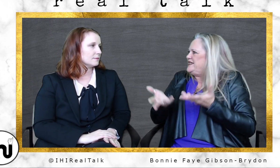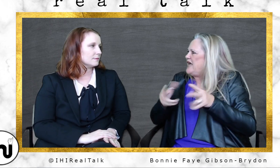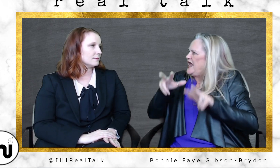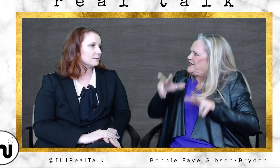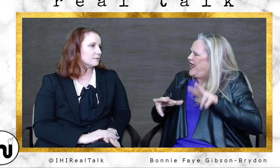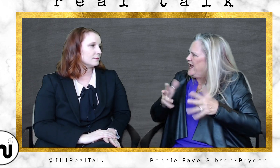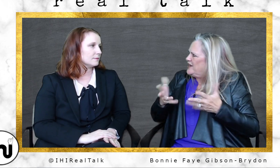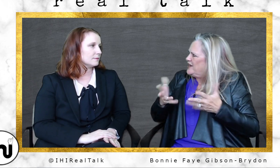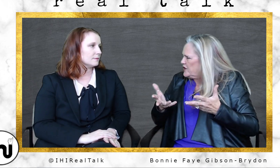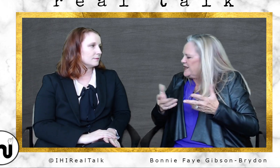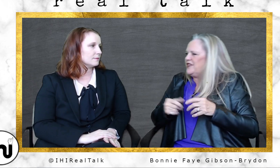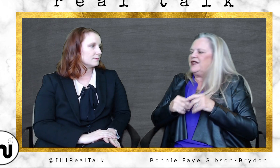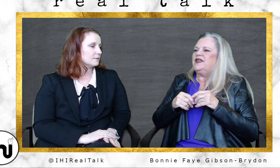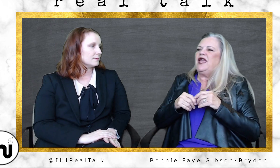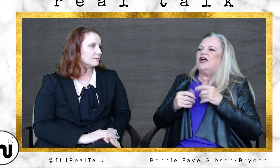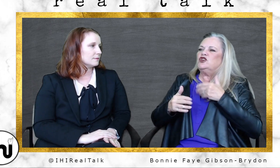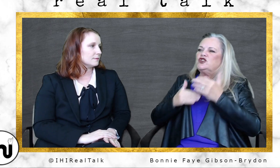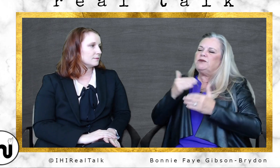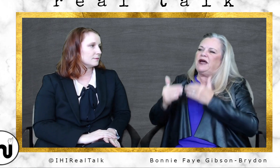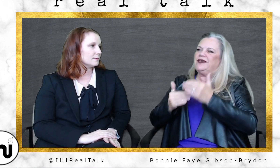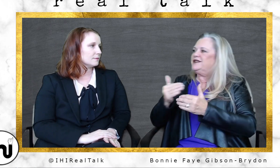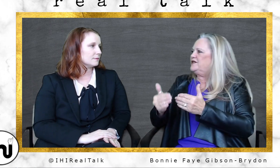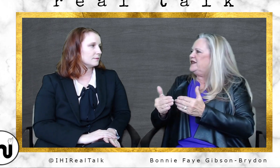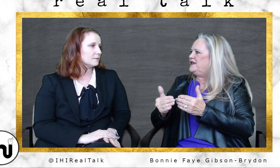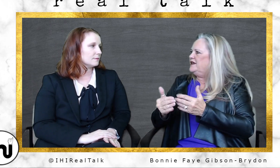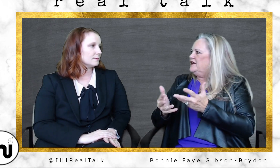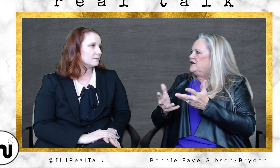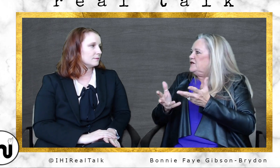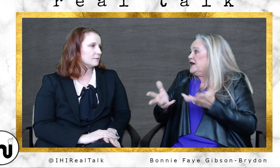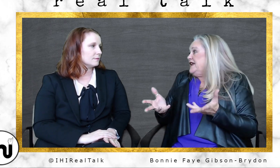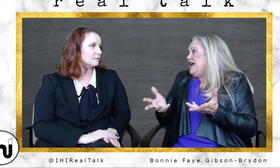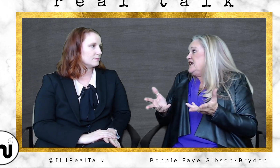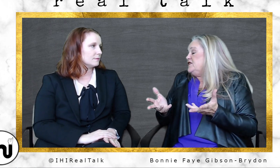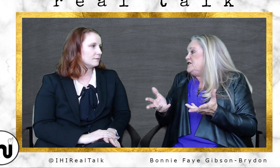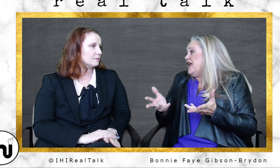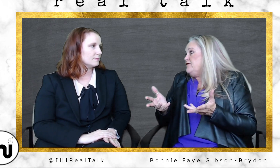kind of angst or anything. And usually by the end of the gig, if it's like four